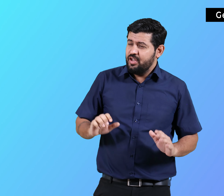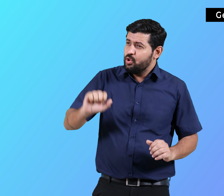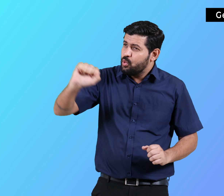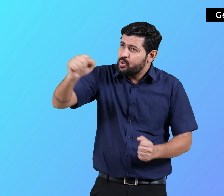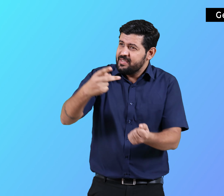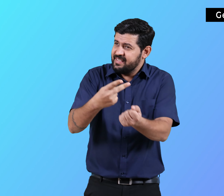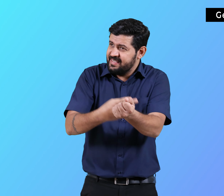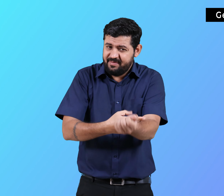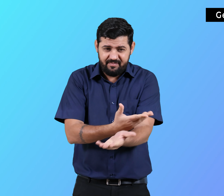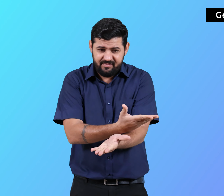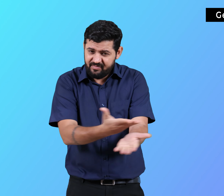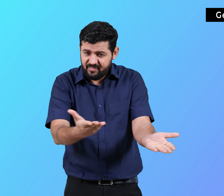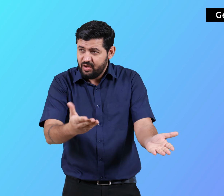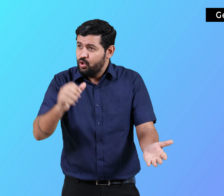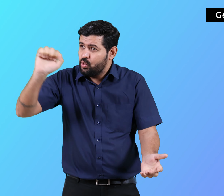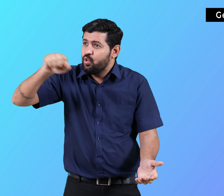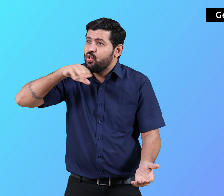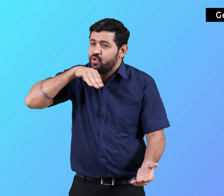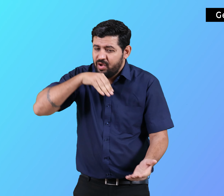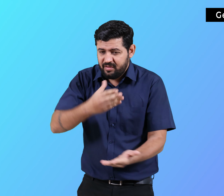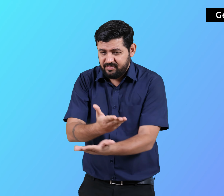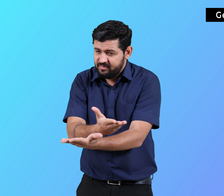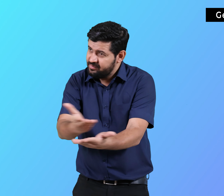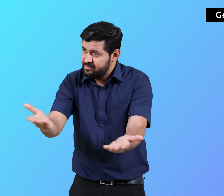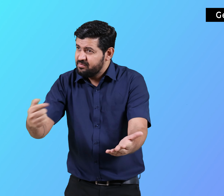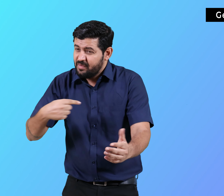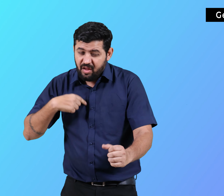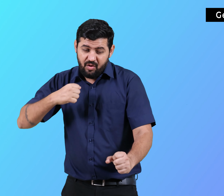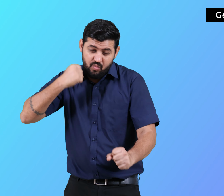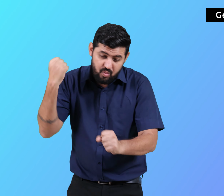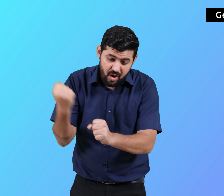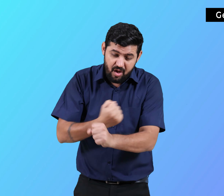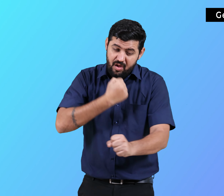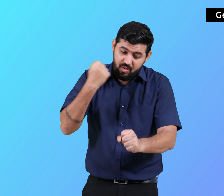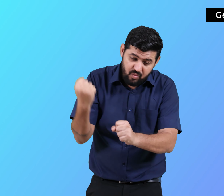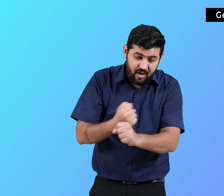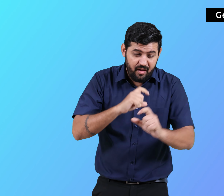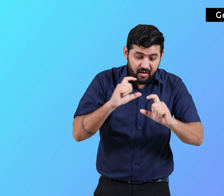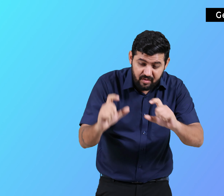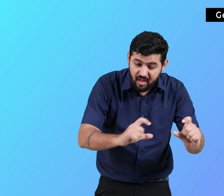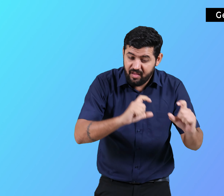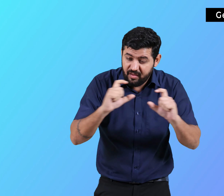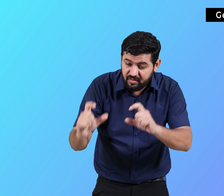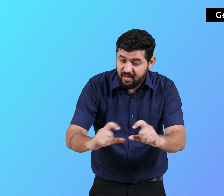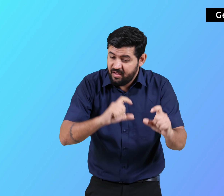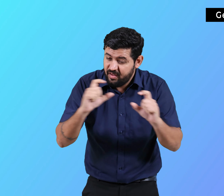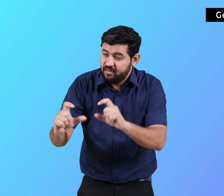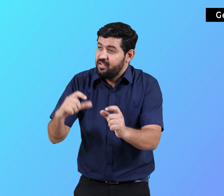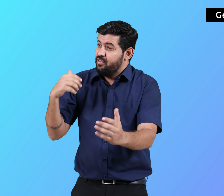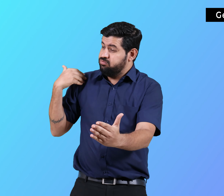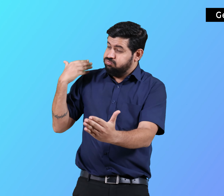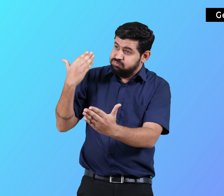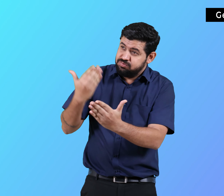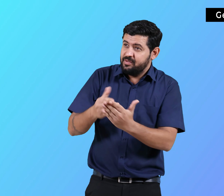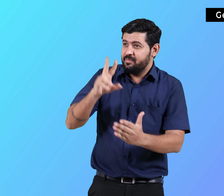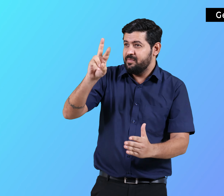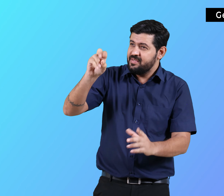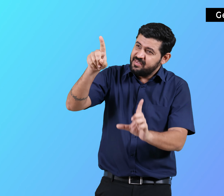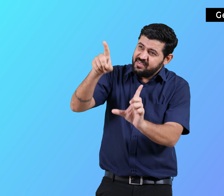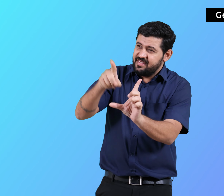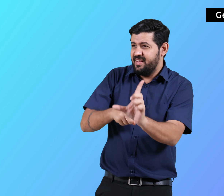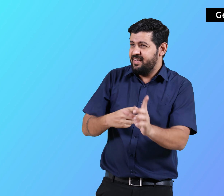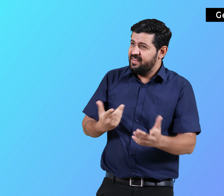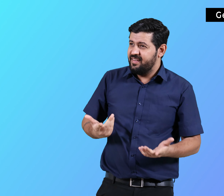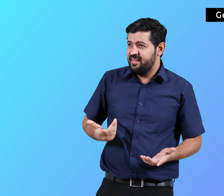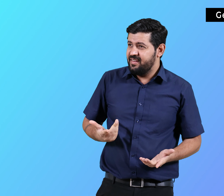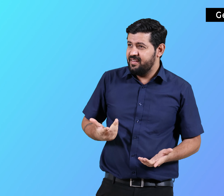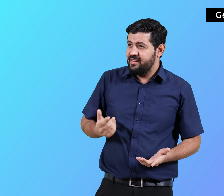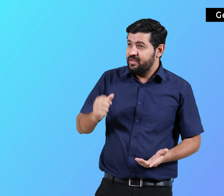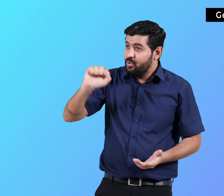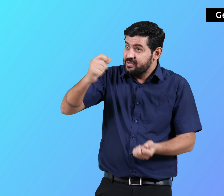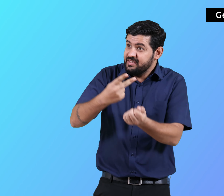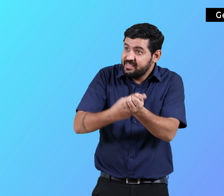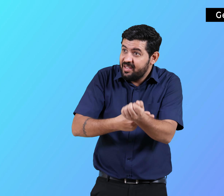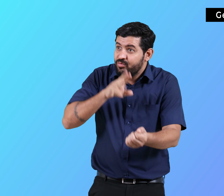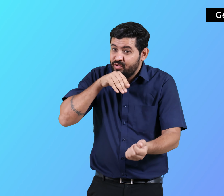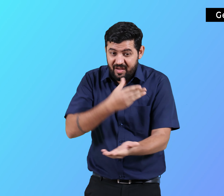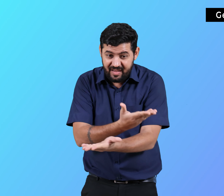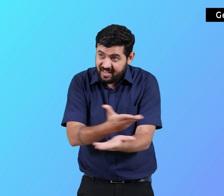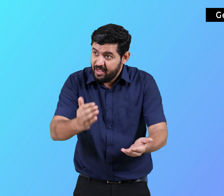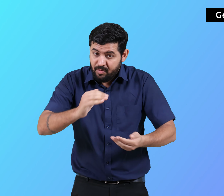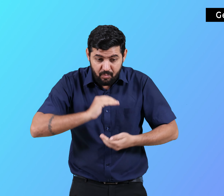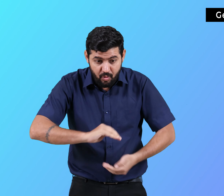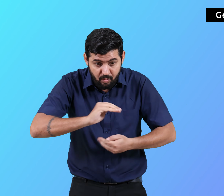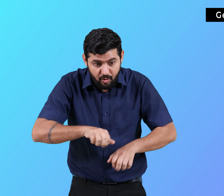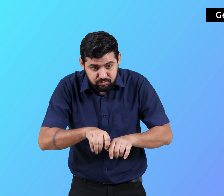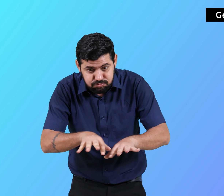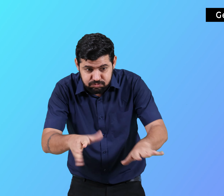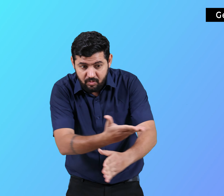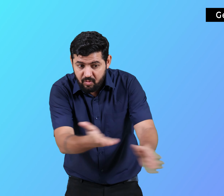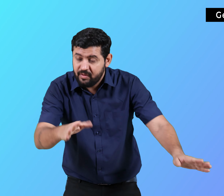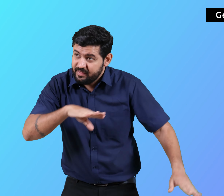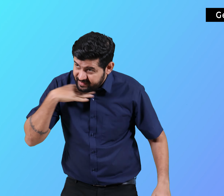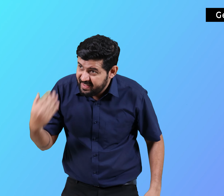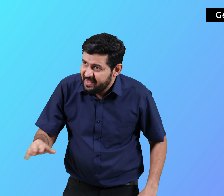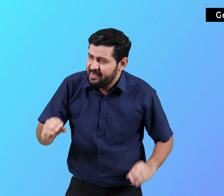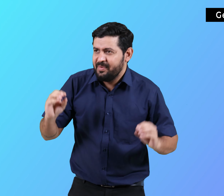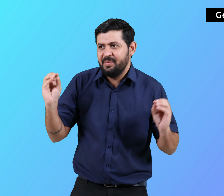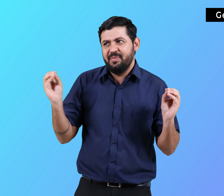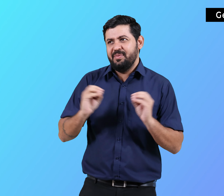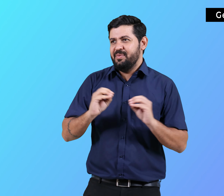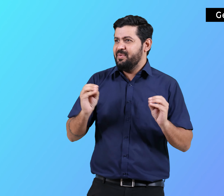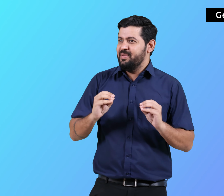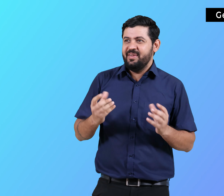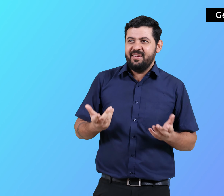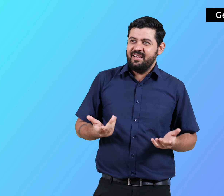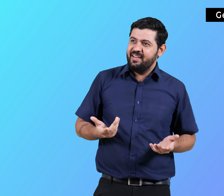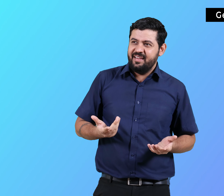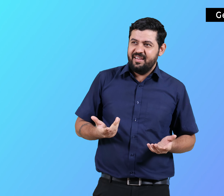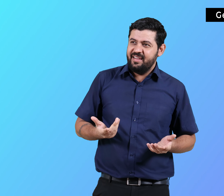I have been taking care of your flocks for 20 years now. During all that time, none of your sheep or goats died during birth.